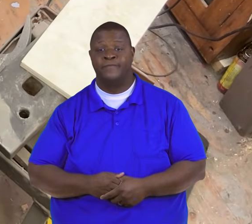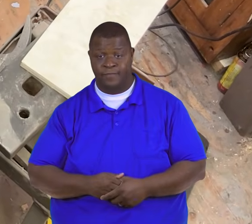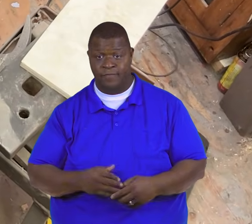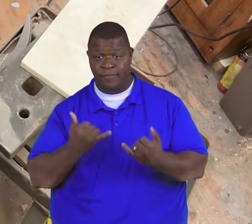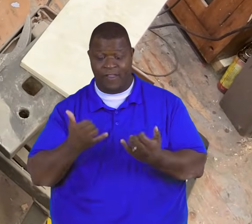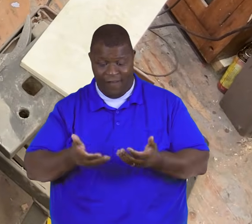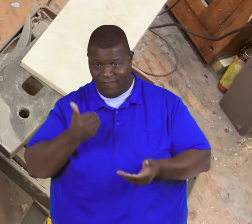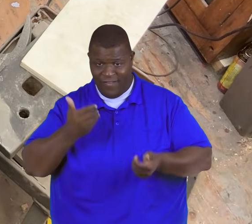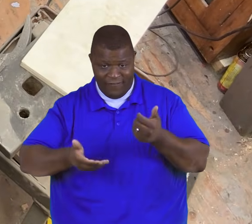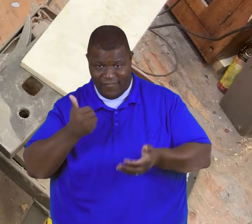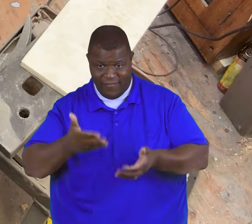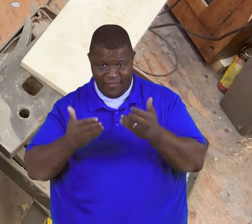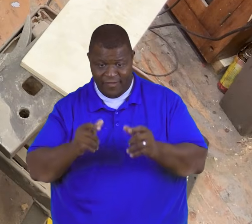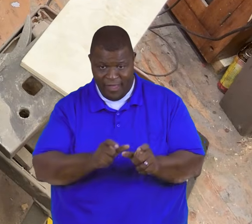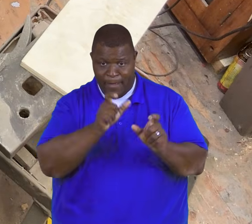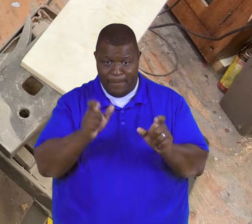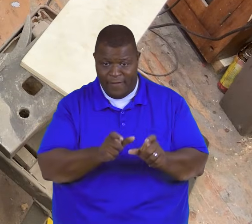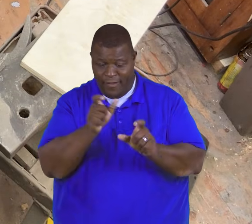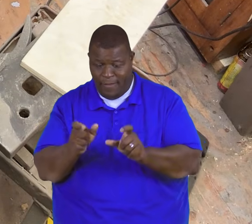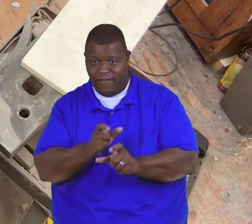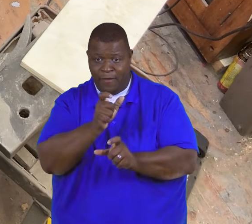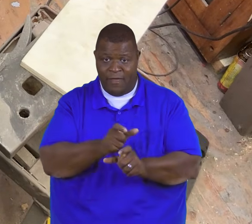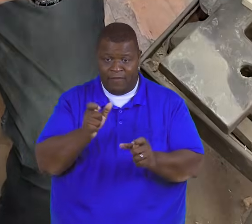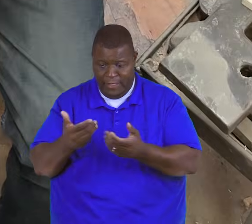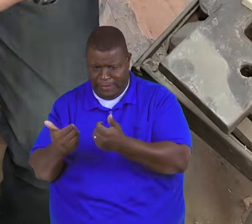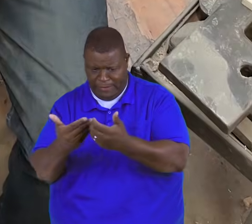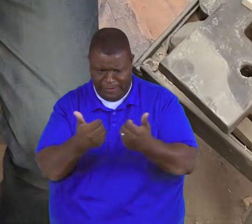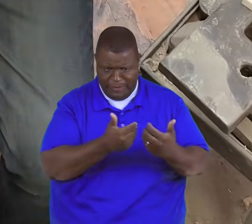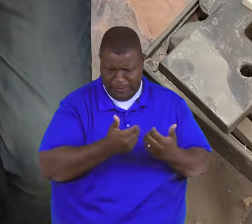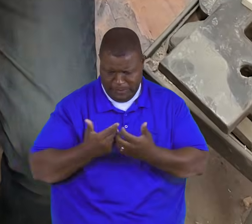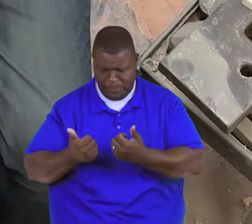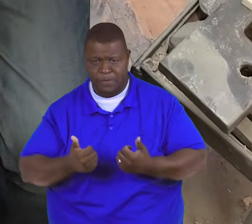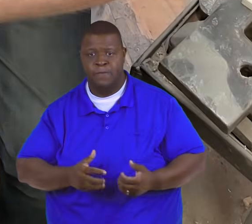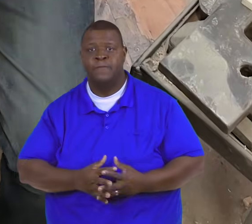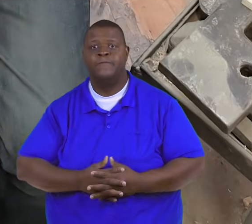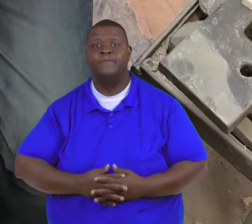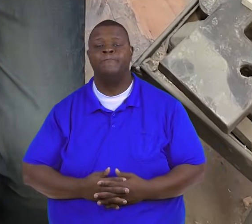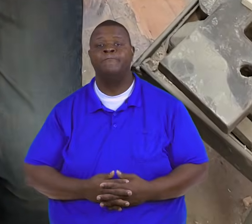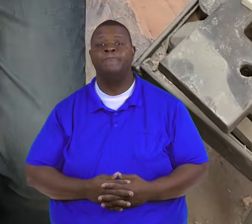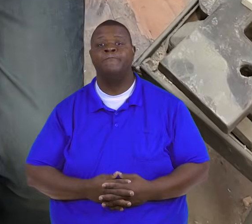Well then, we're gonna start taking these apart, so. [metal clunking]